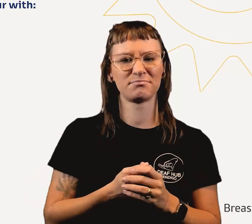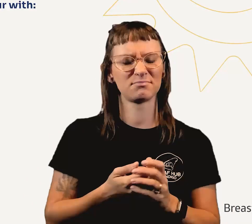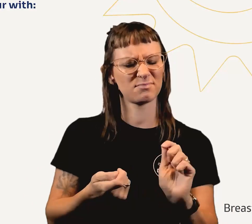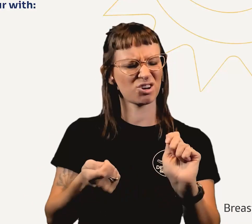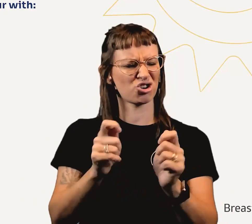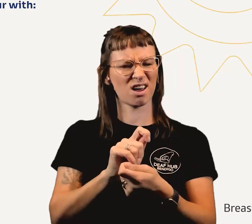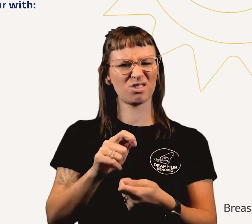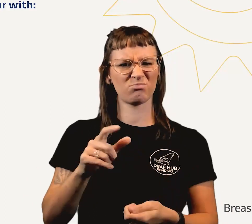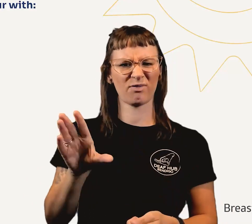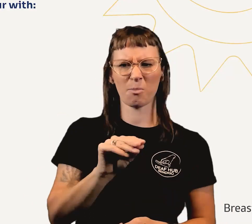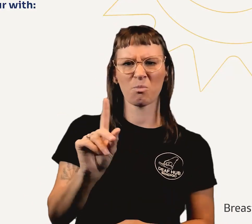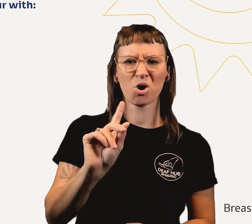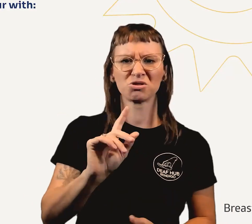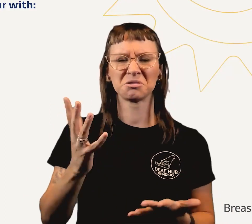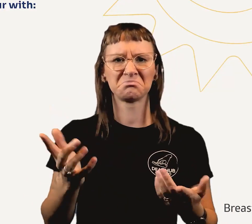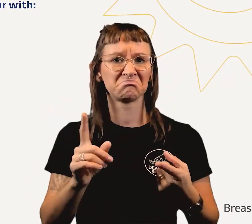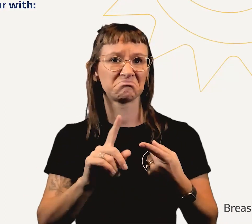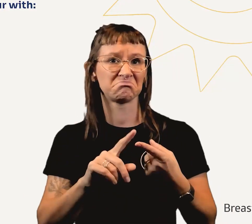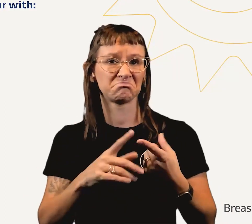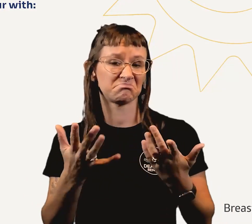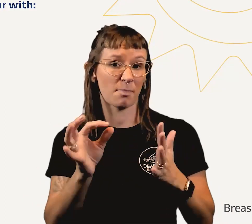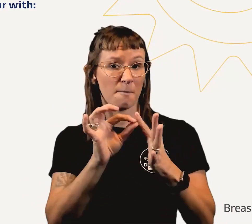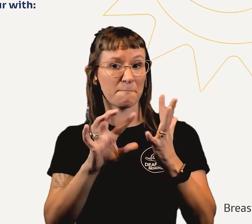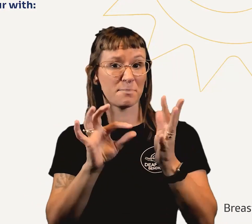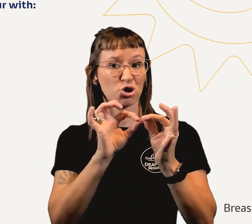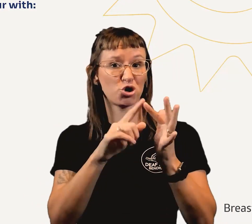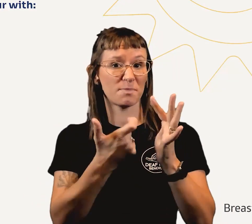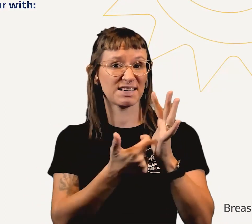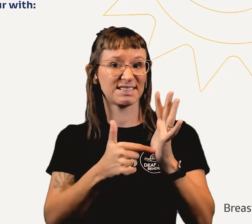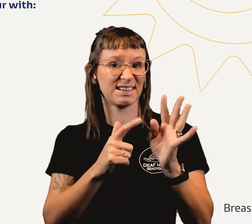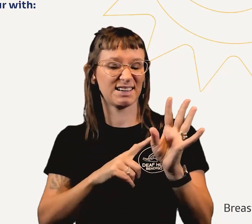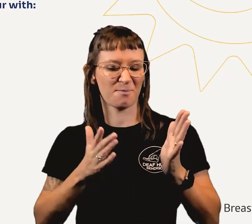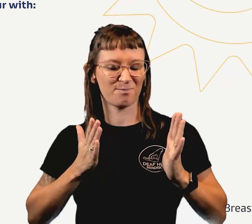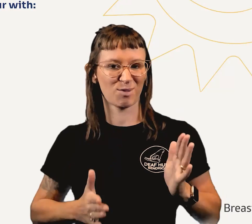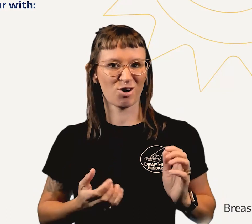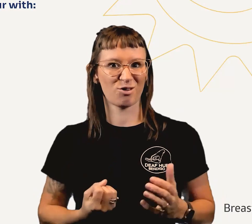It is important to note that a woman will experience breast changes all throughout their lifetime.